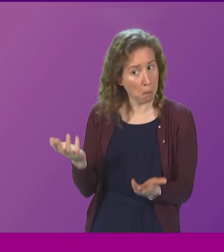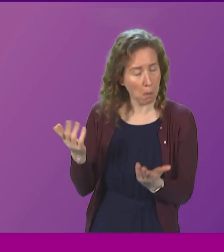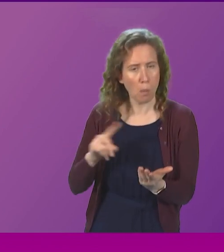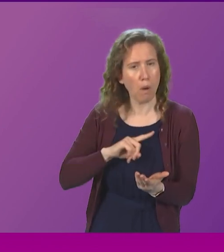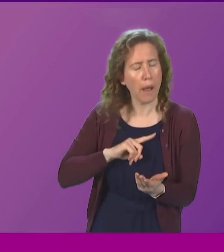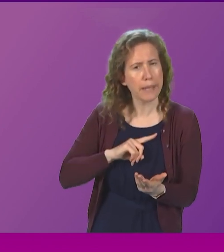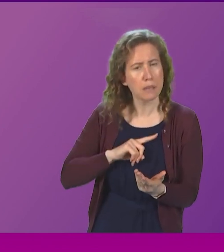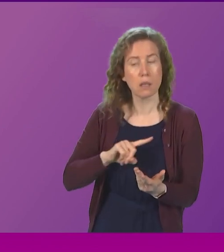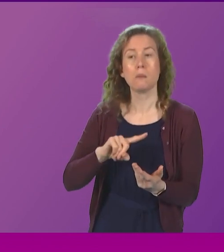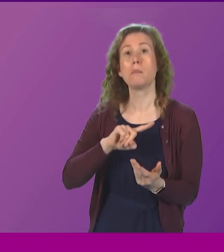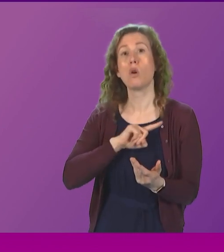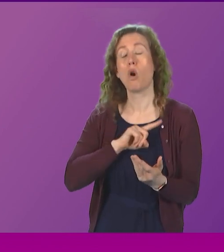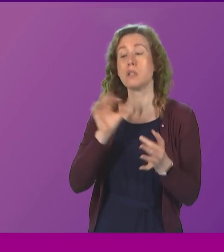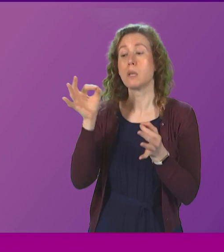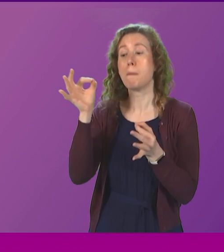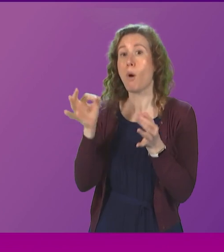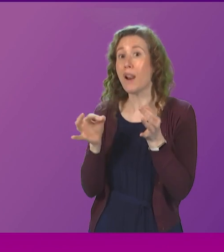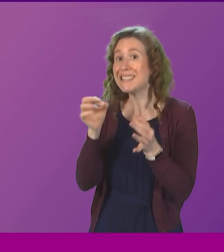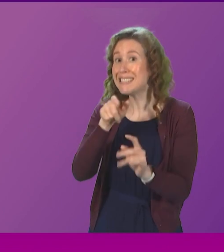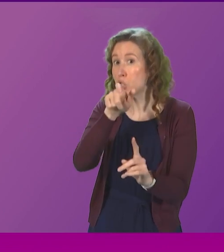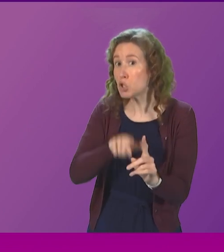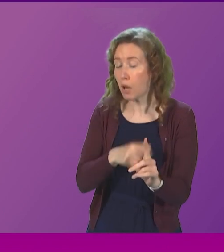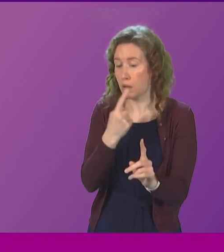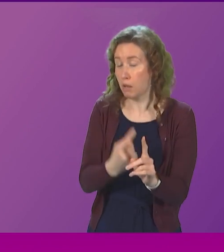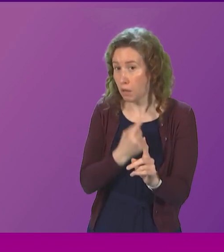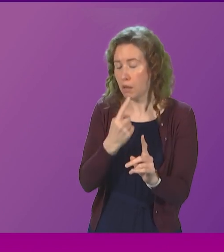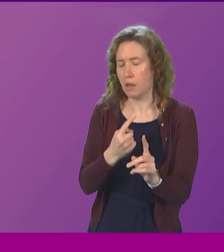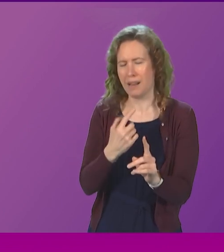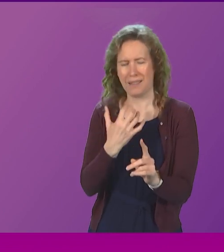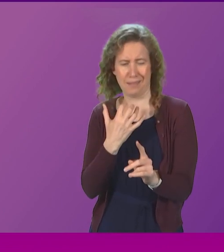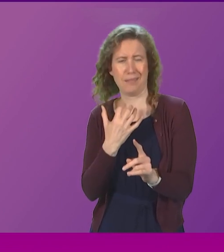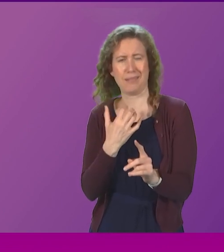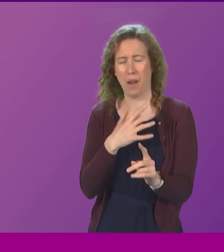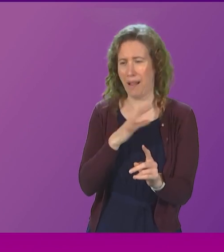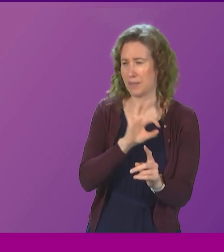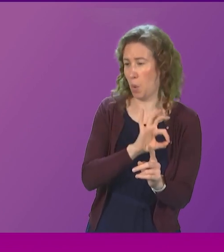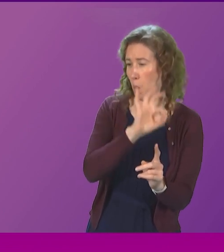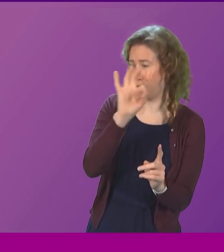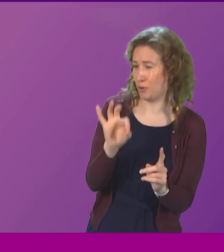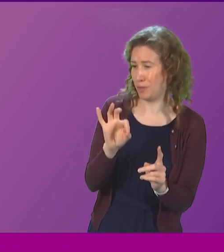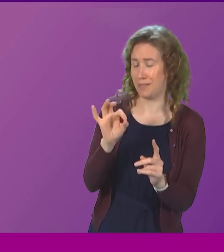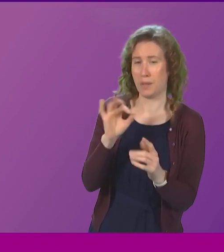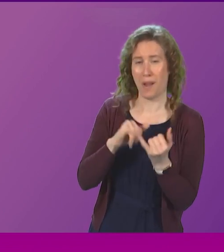Why? Because the politician in question has the audacity to question the SNP leadership.